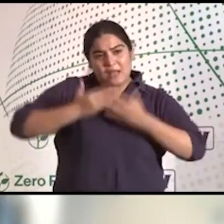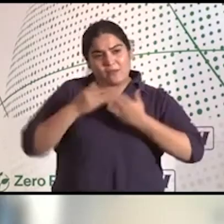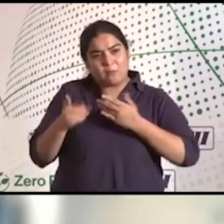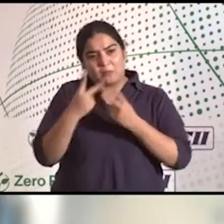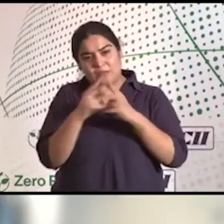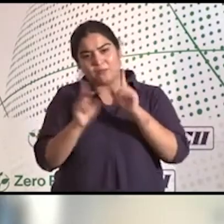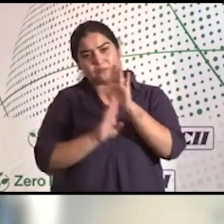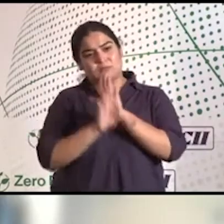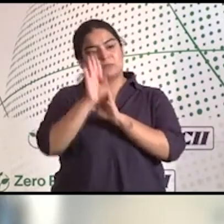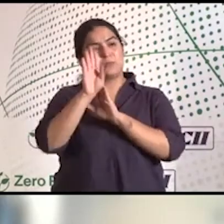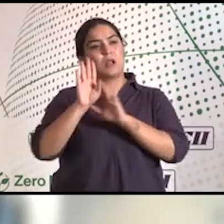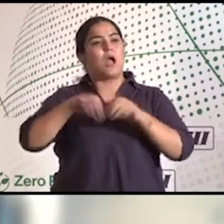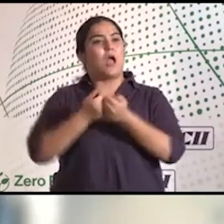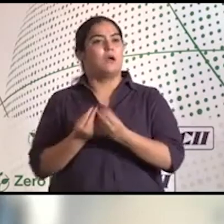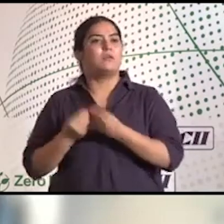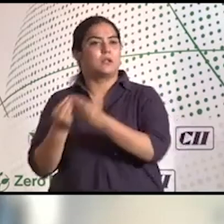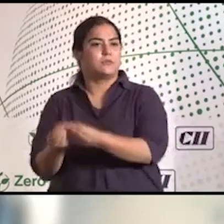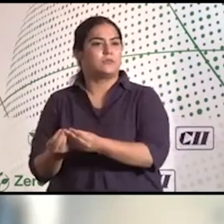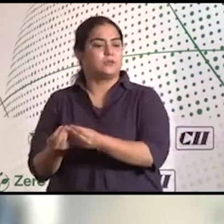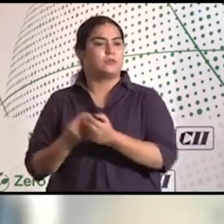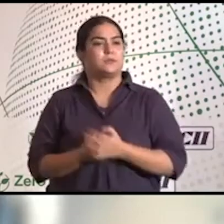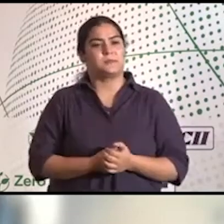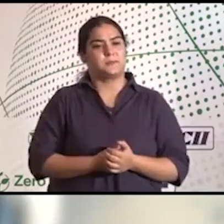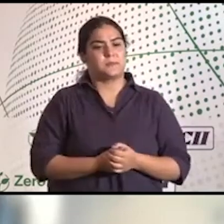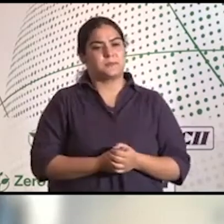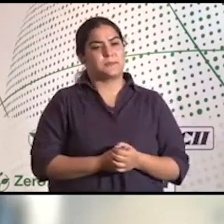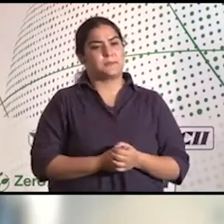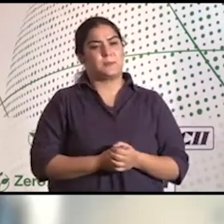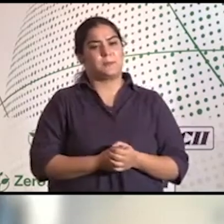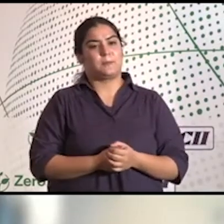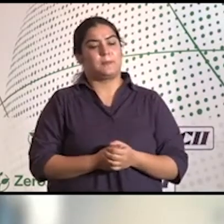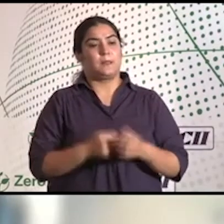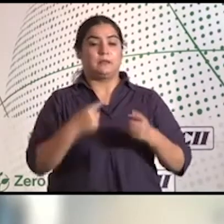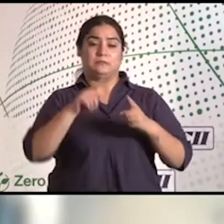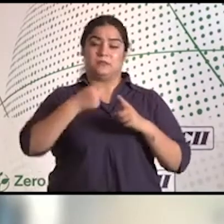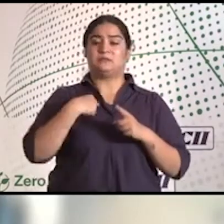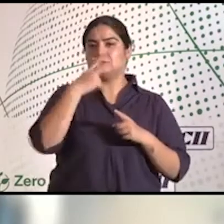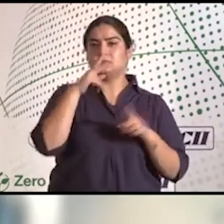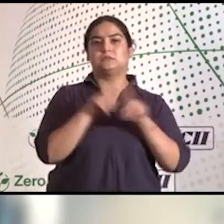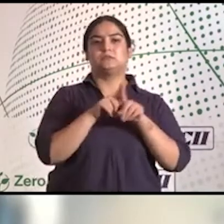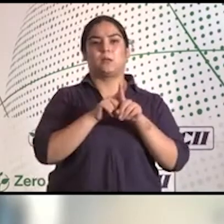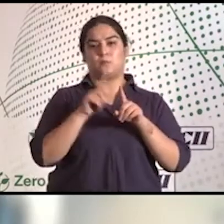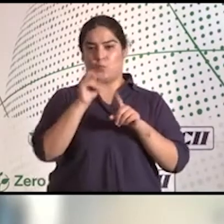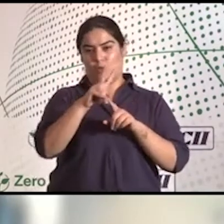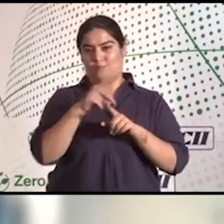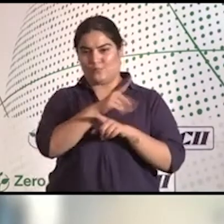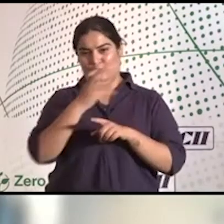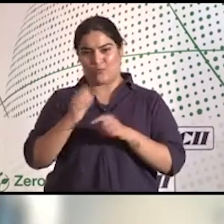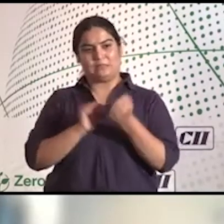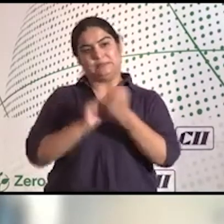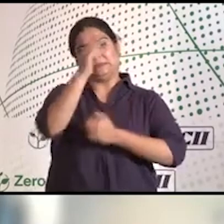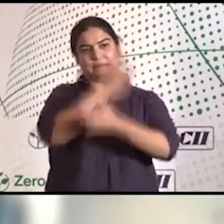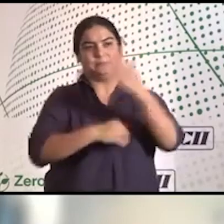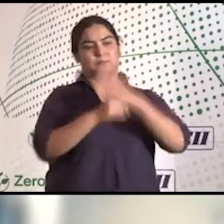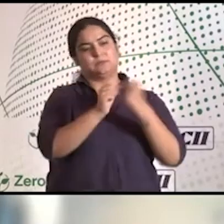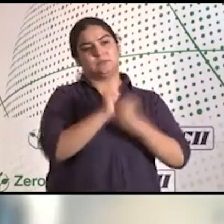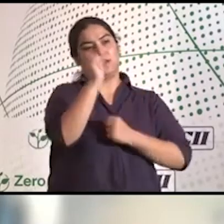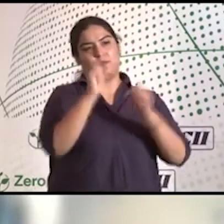Significant. Let me talk about the eligibility. We talked about disability certificate and a unique